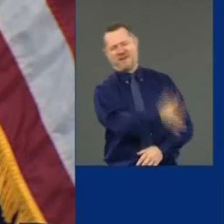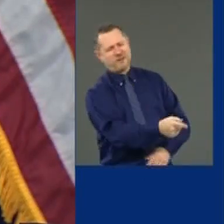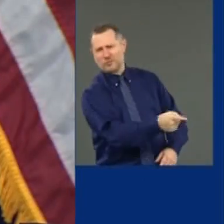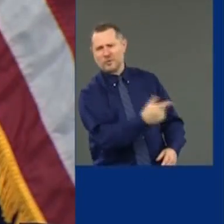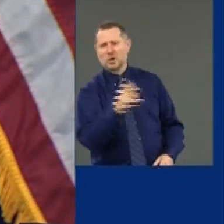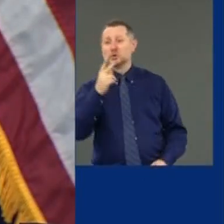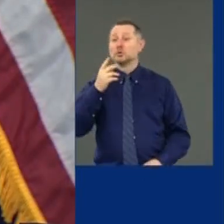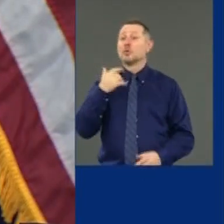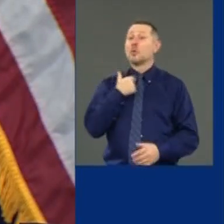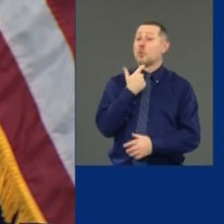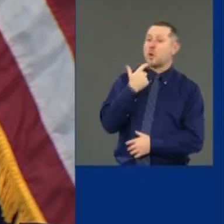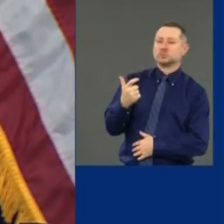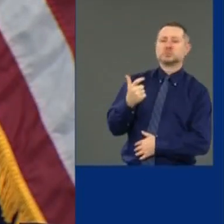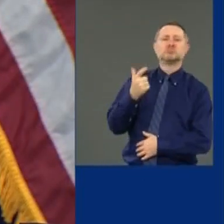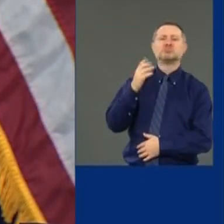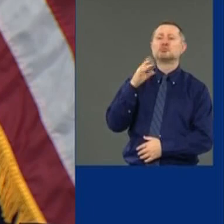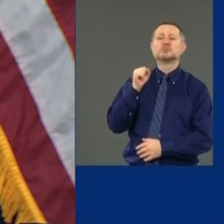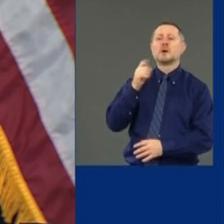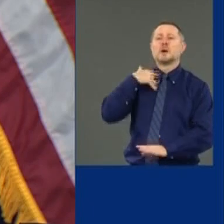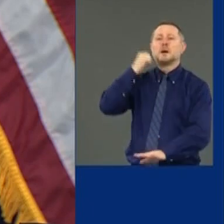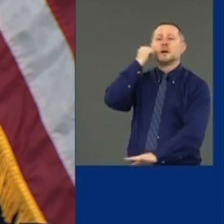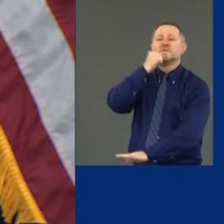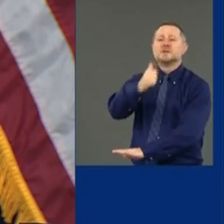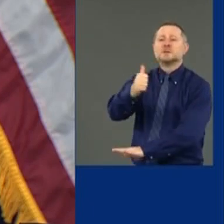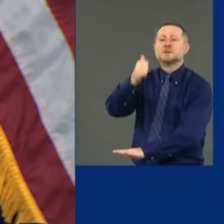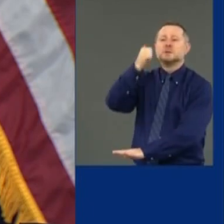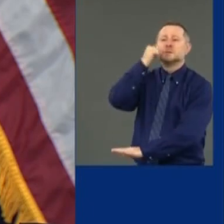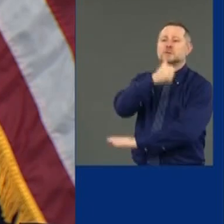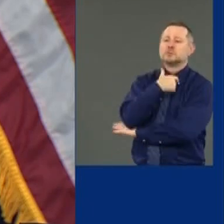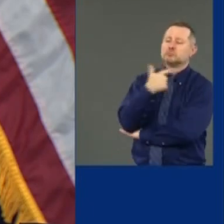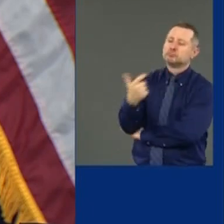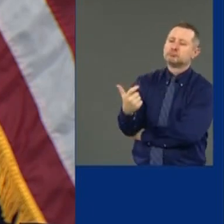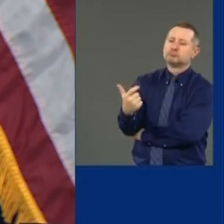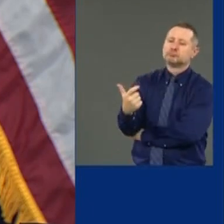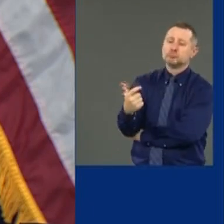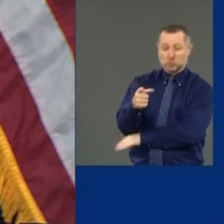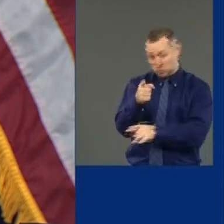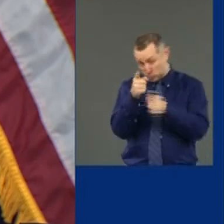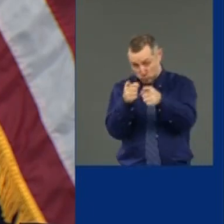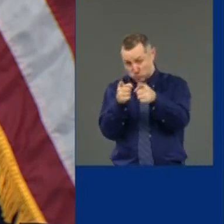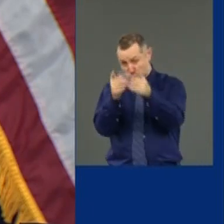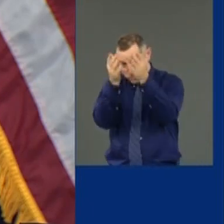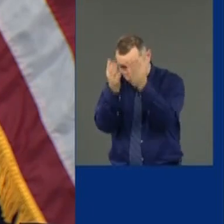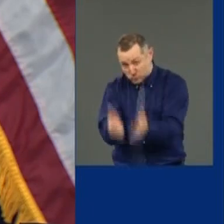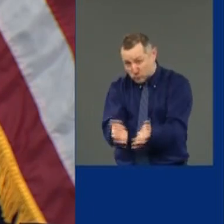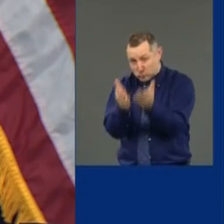CHRIS. THANK YOU.